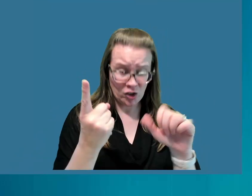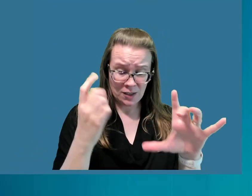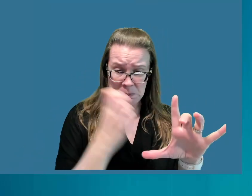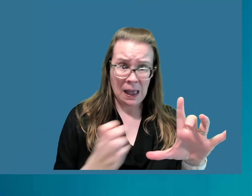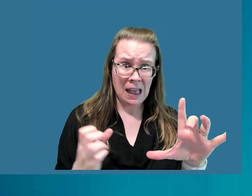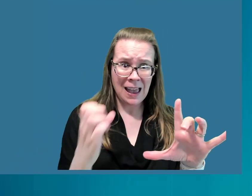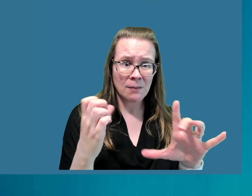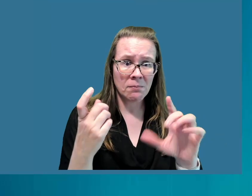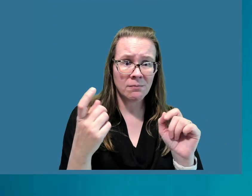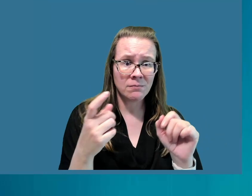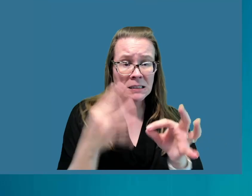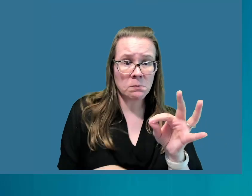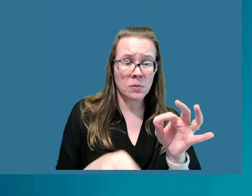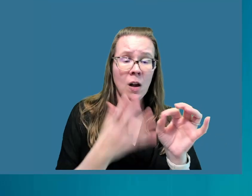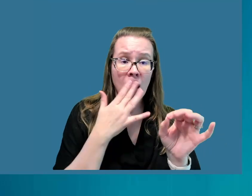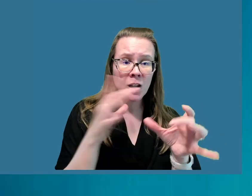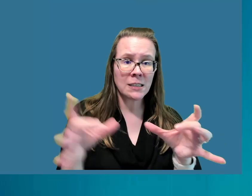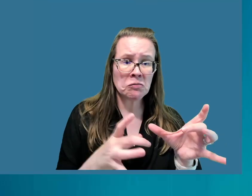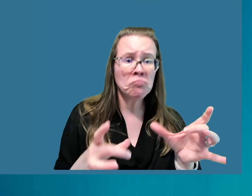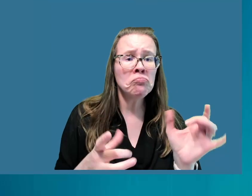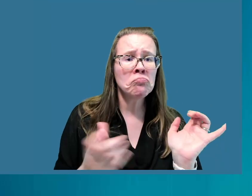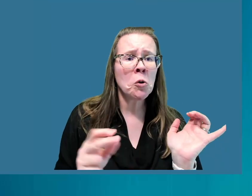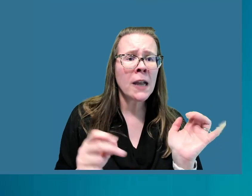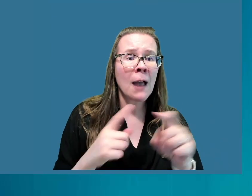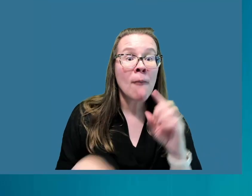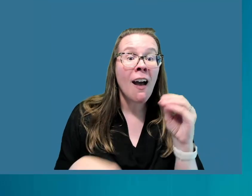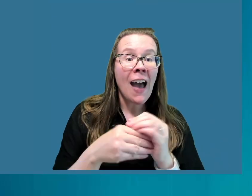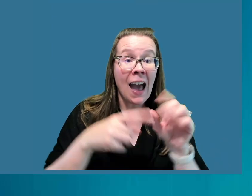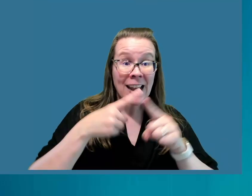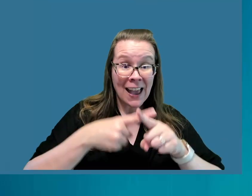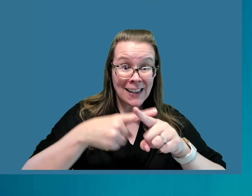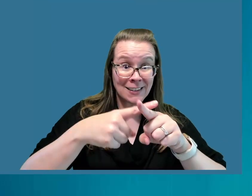first, and then once it had dried, I just added X's or zigzags or straight lines to